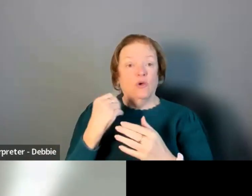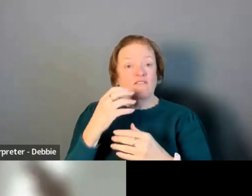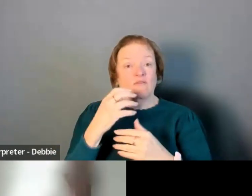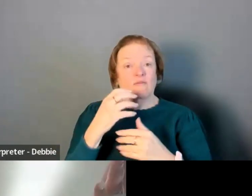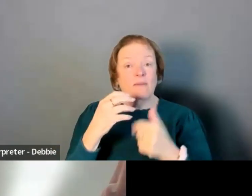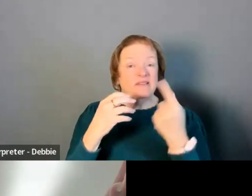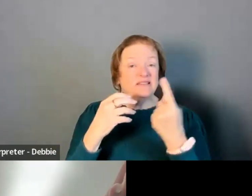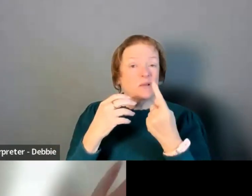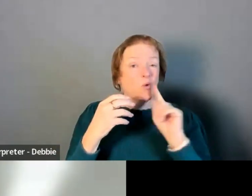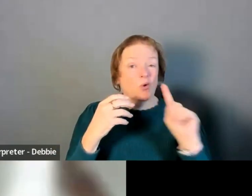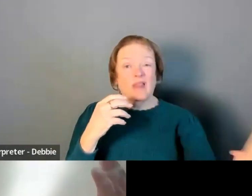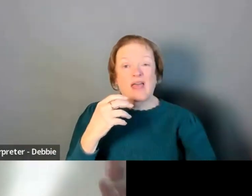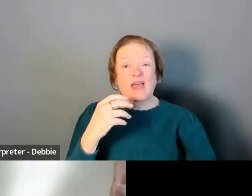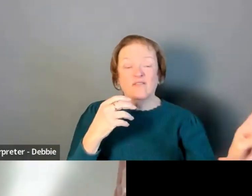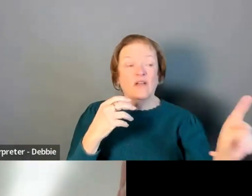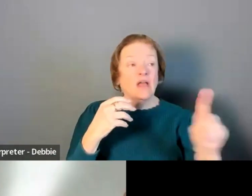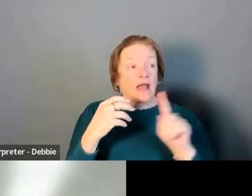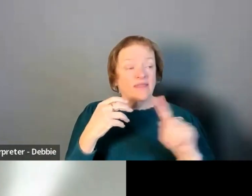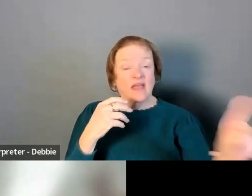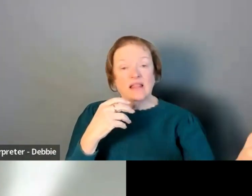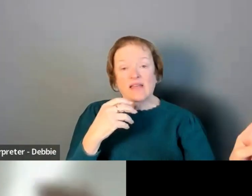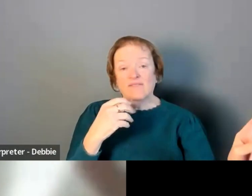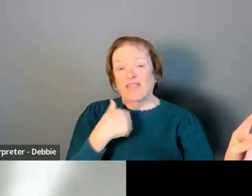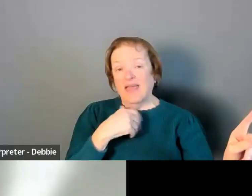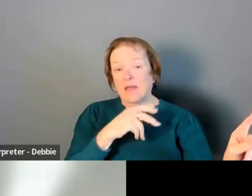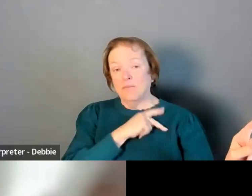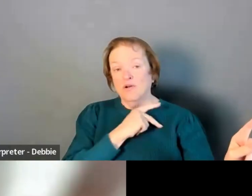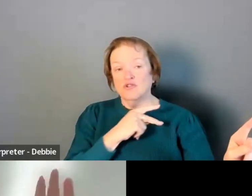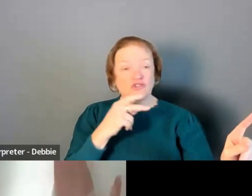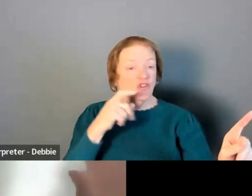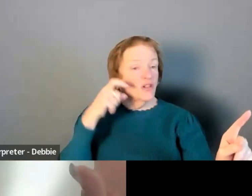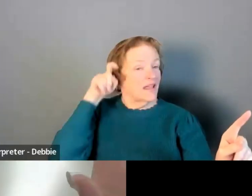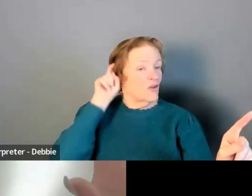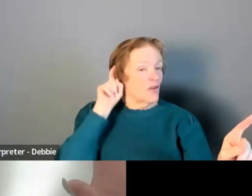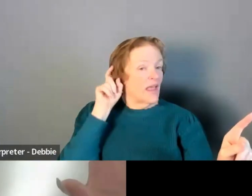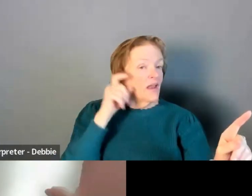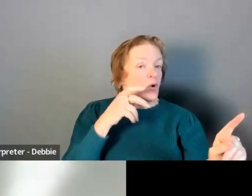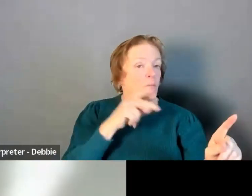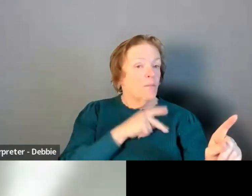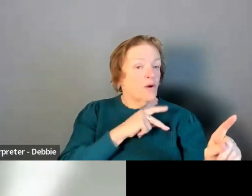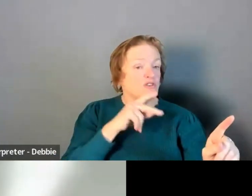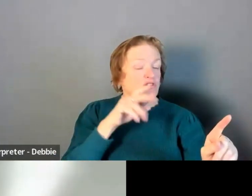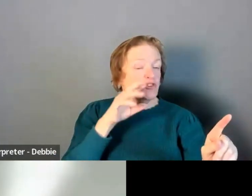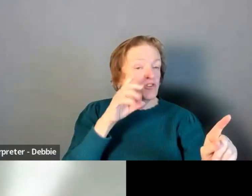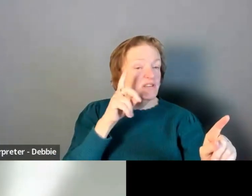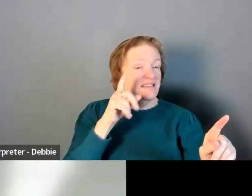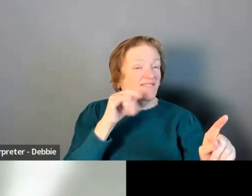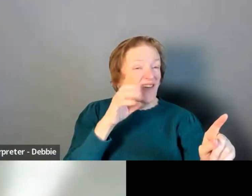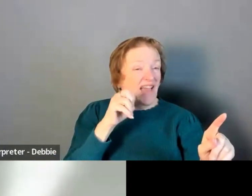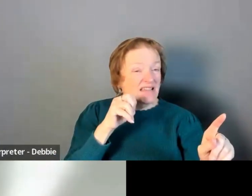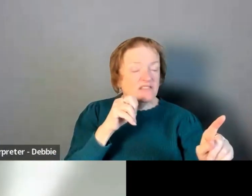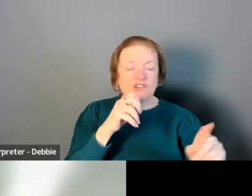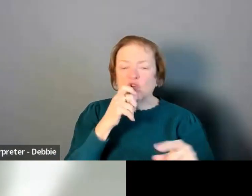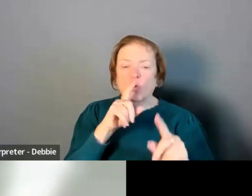But they left with their they had their personal hearing aids or personal device, and they had FM in there. You're not having to order a receiver for them,